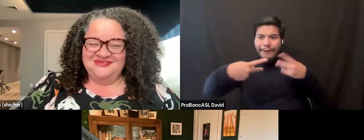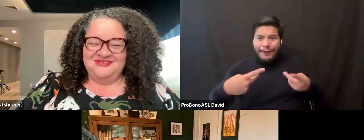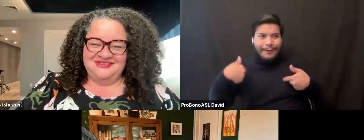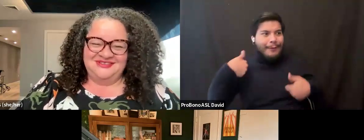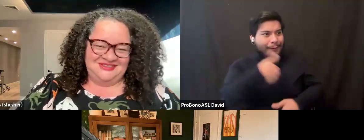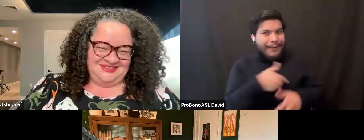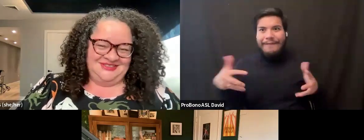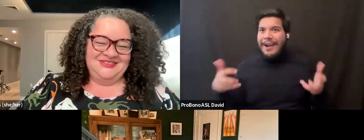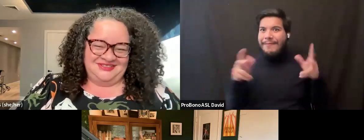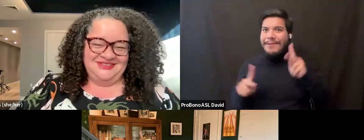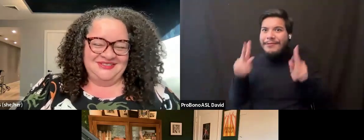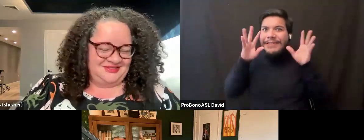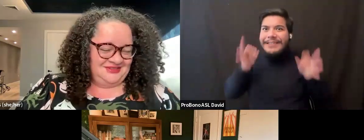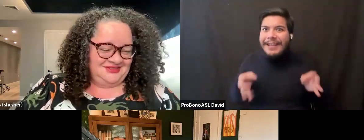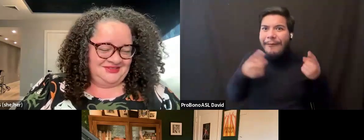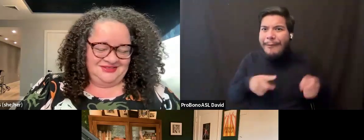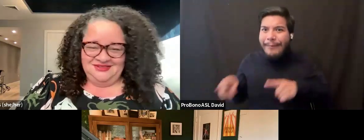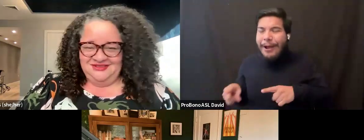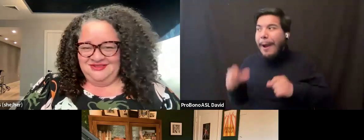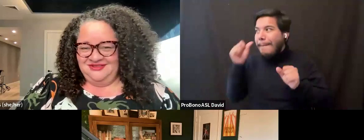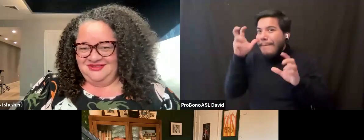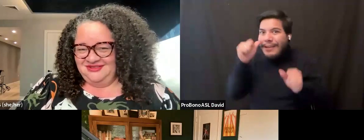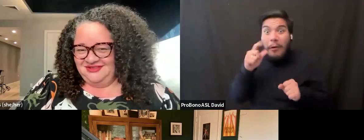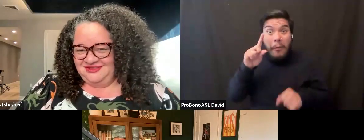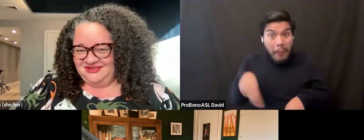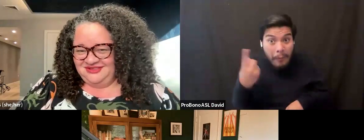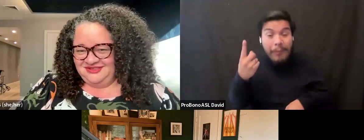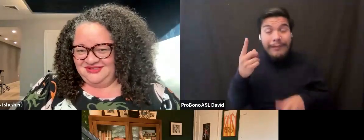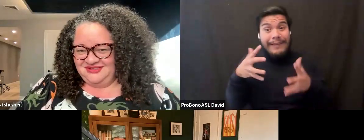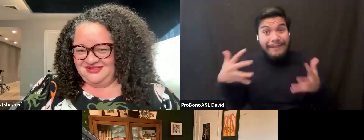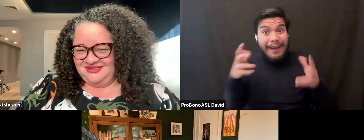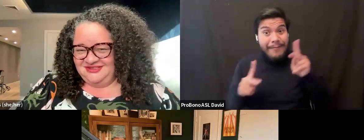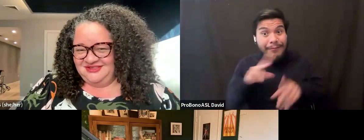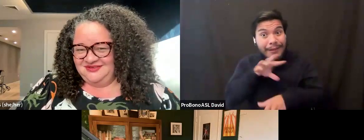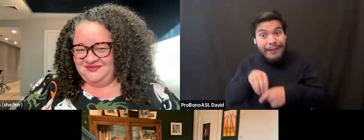amazing. Only fat people are involved in this decision making. Incredible.